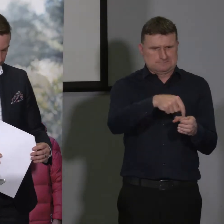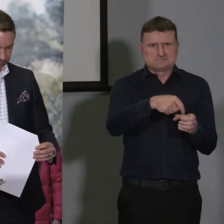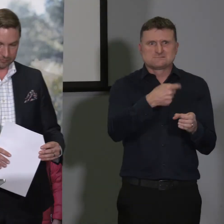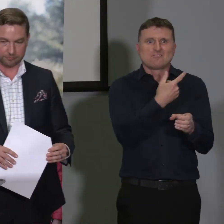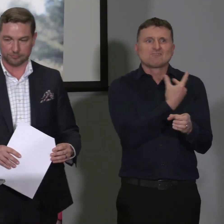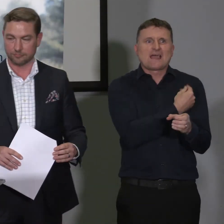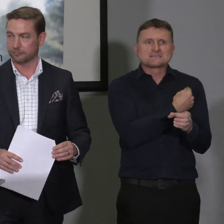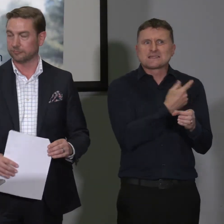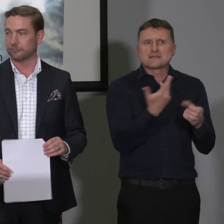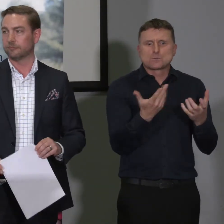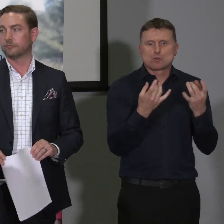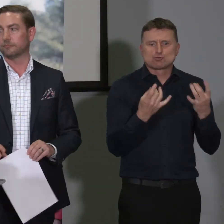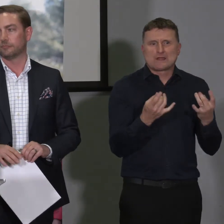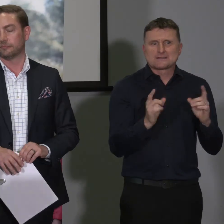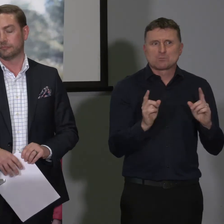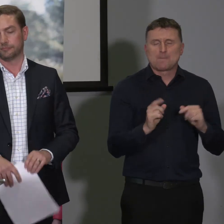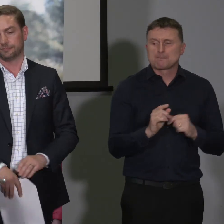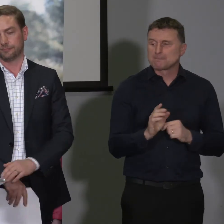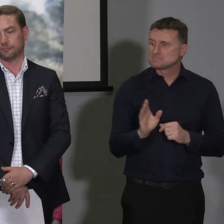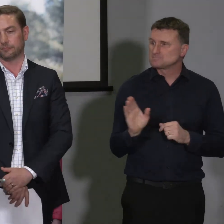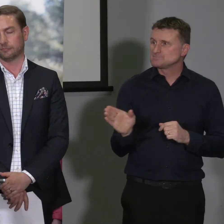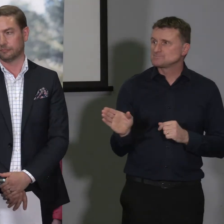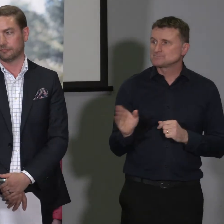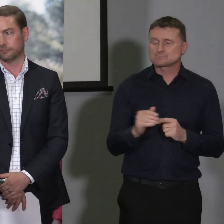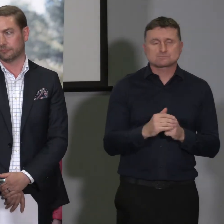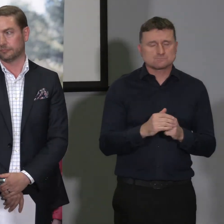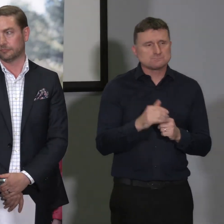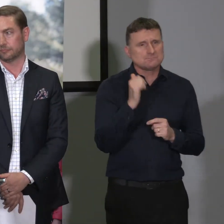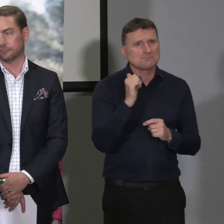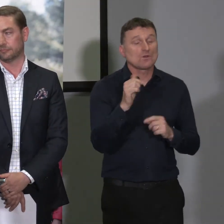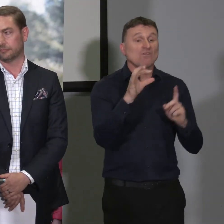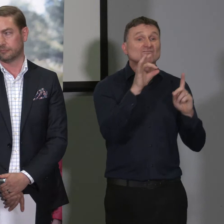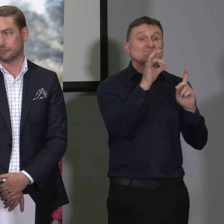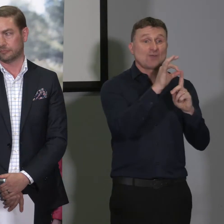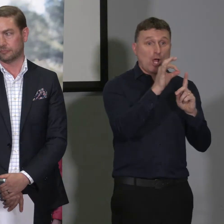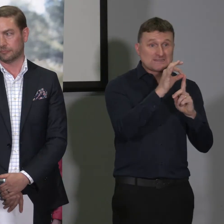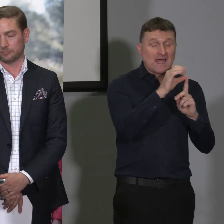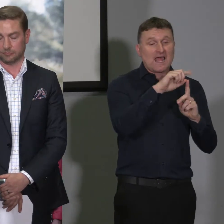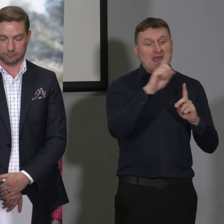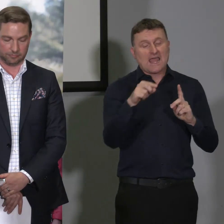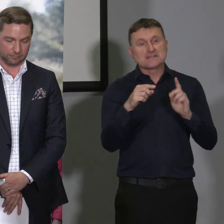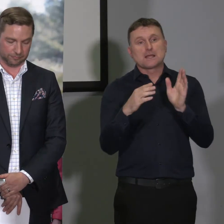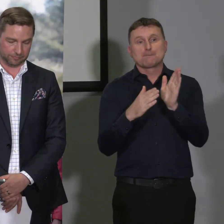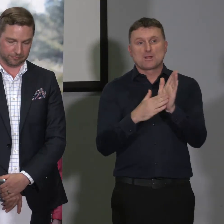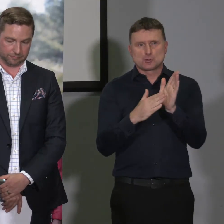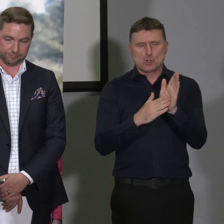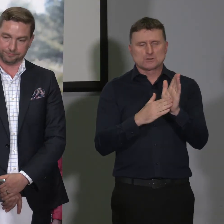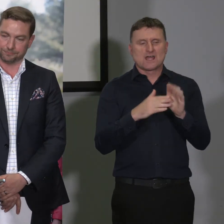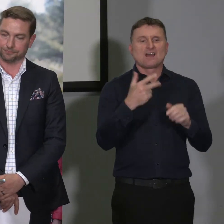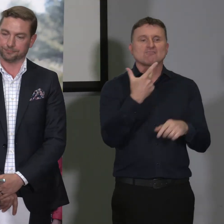probably read reports from overseas that both Pfizer and